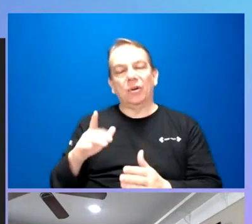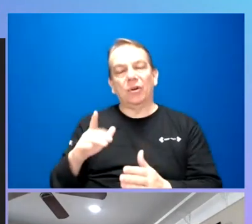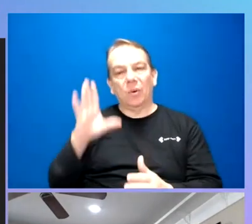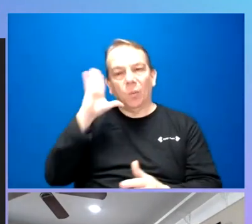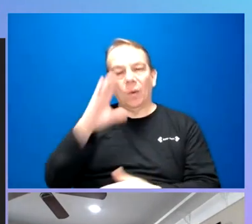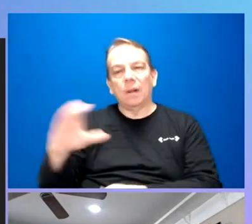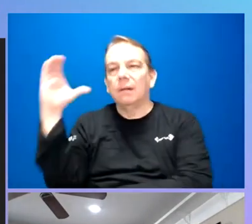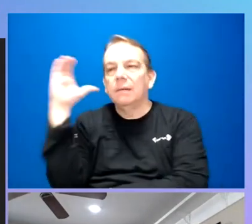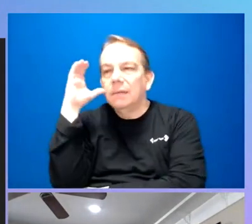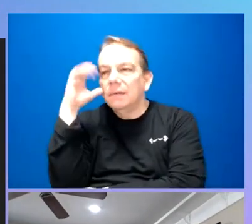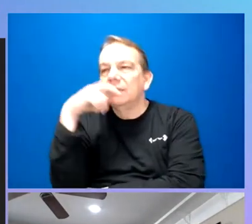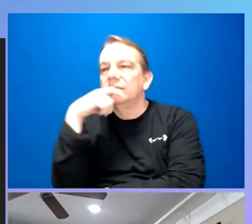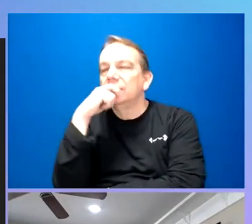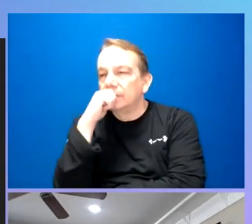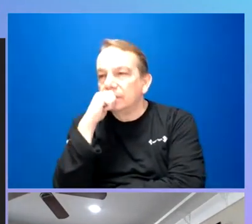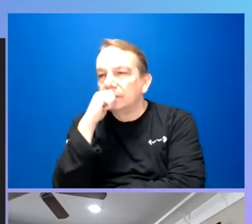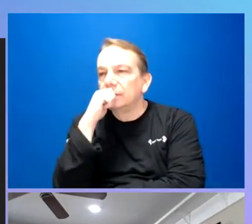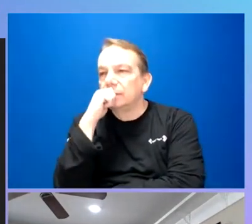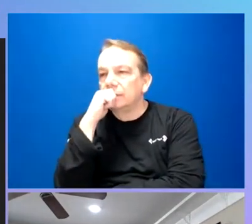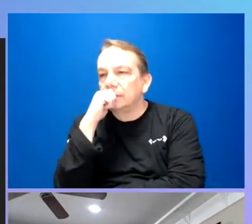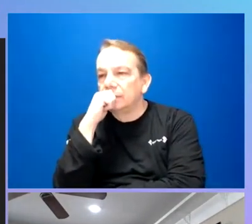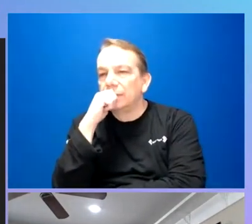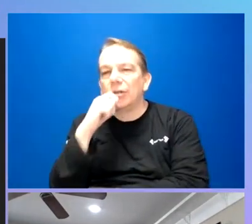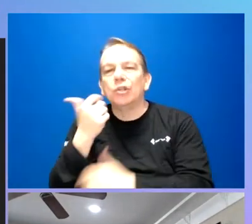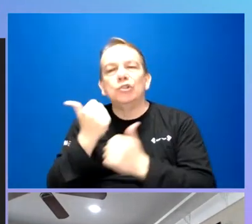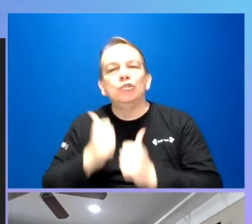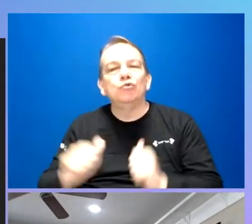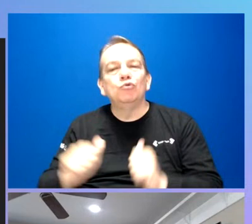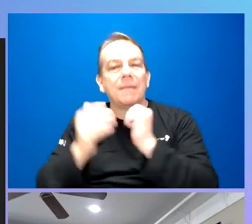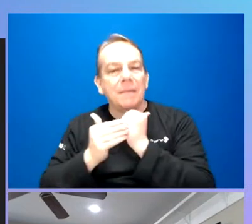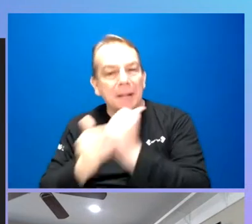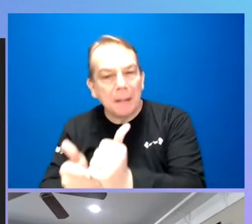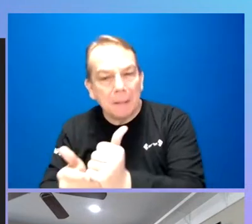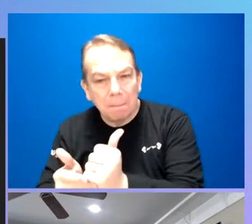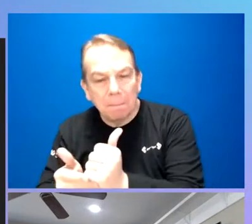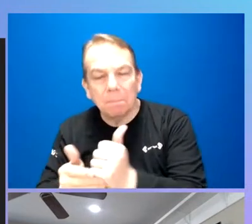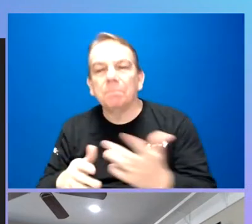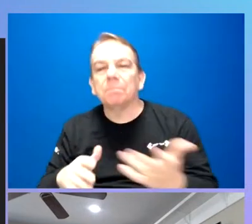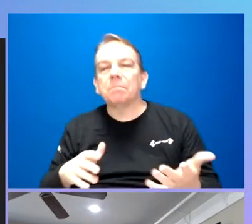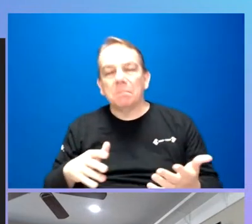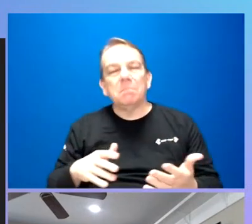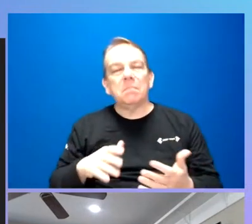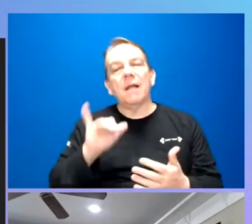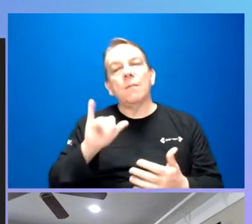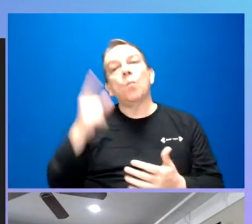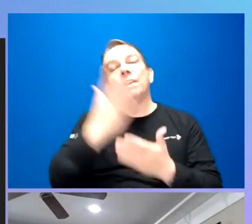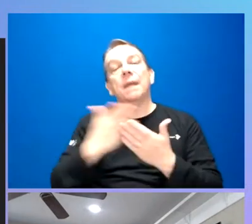at least to help. And, uh, so that that was always the running thing with my leadership was what who's Patrick going to talk